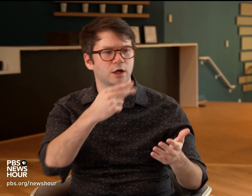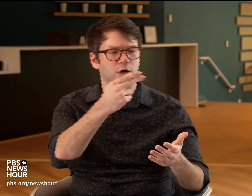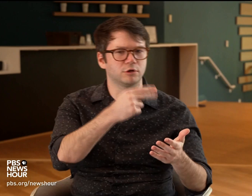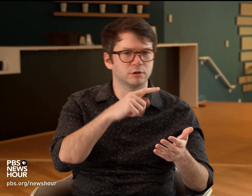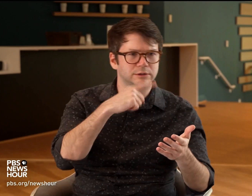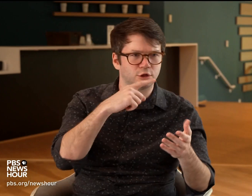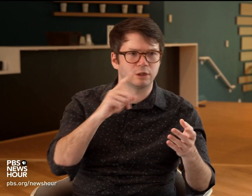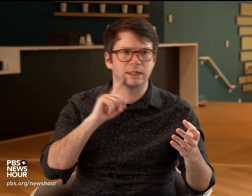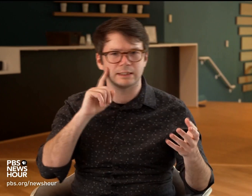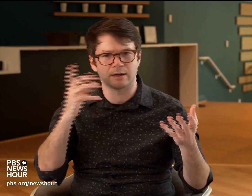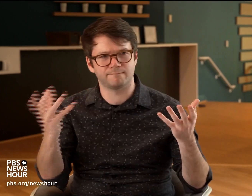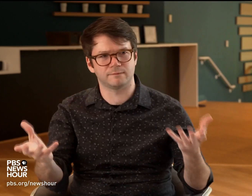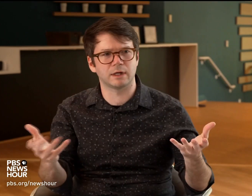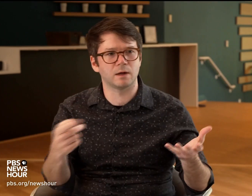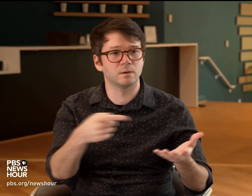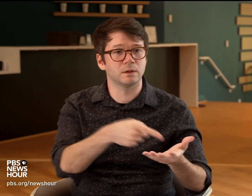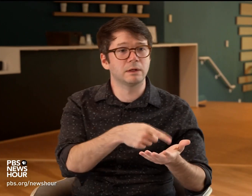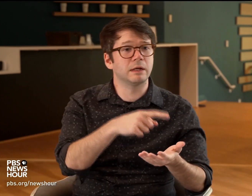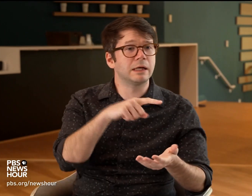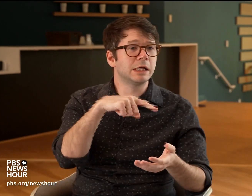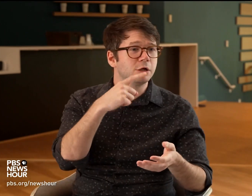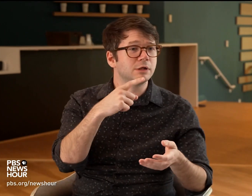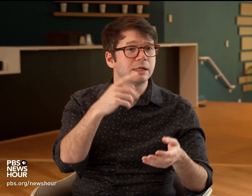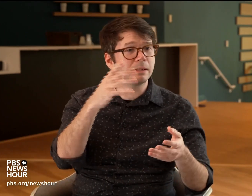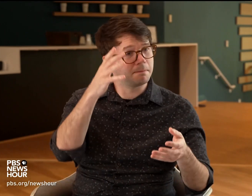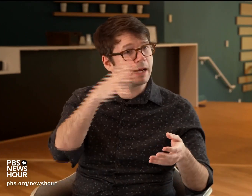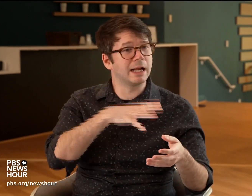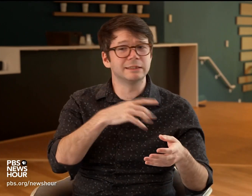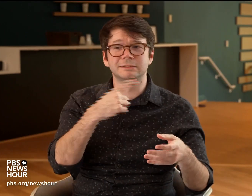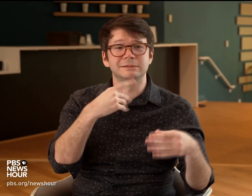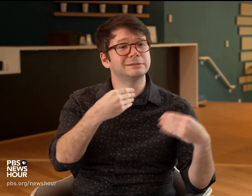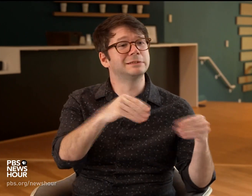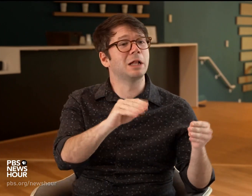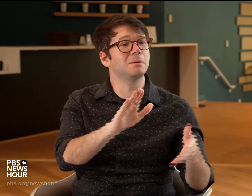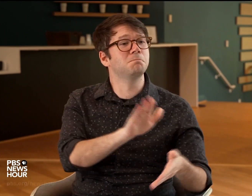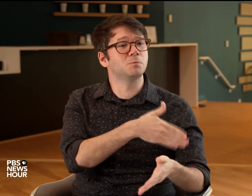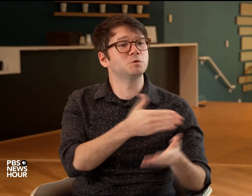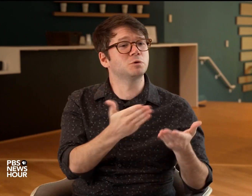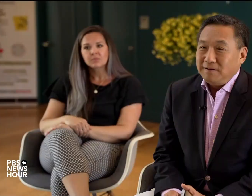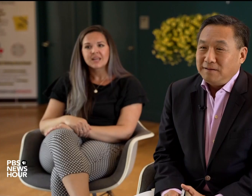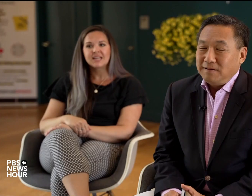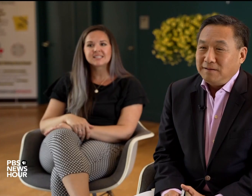Compare Harold Hill as a hearing man, he's selling musical instruments that's believable.